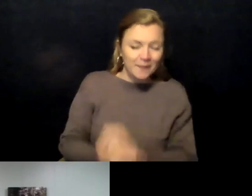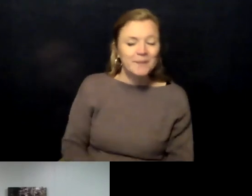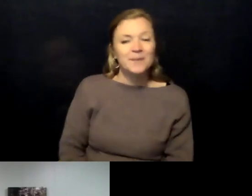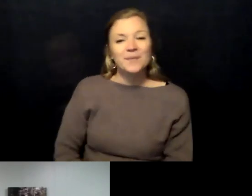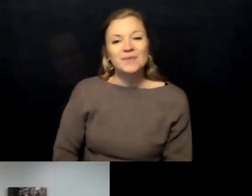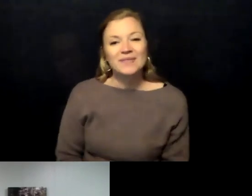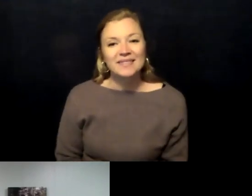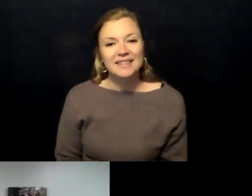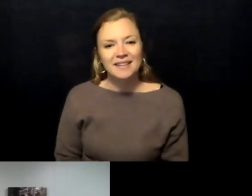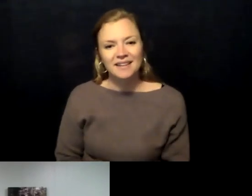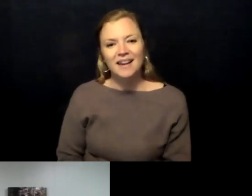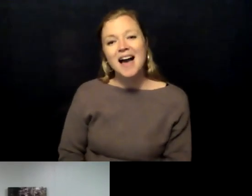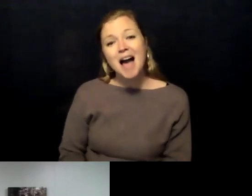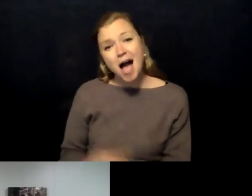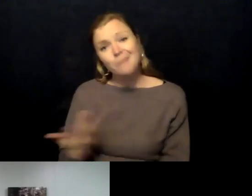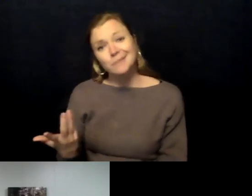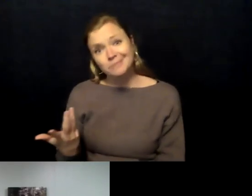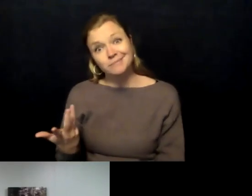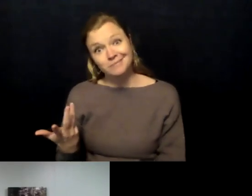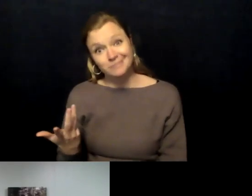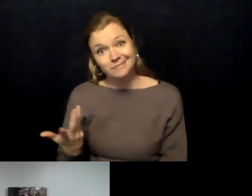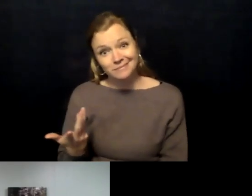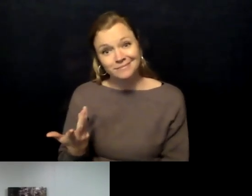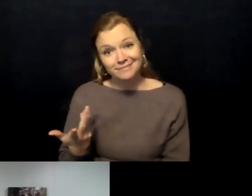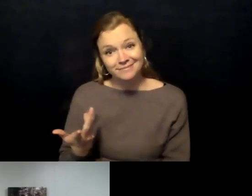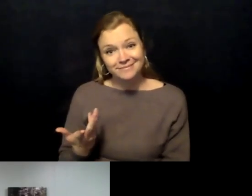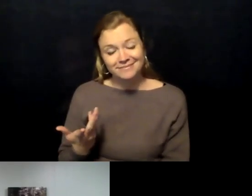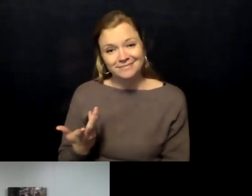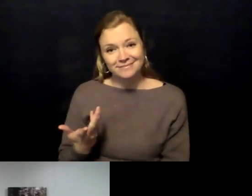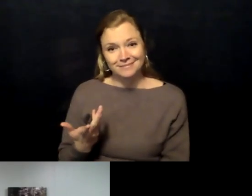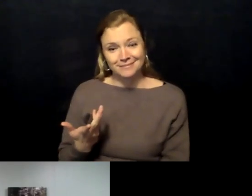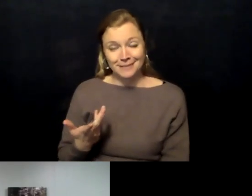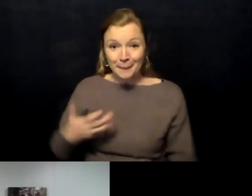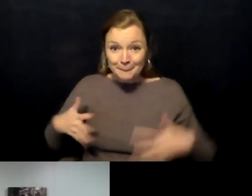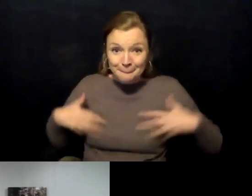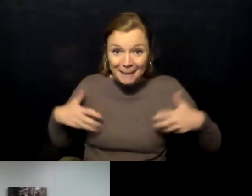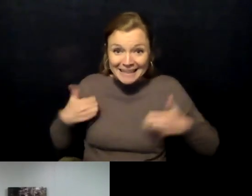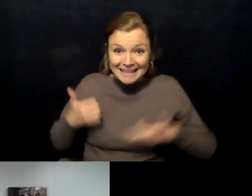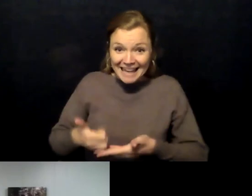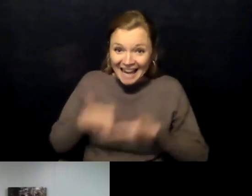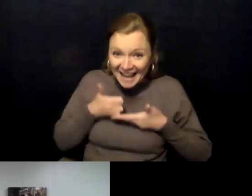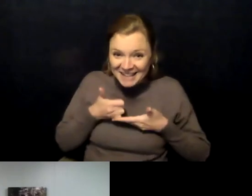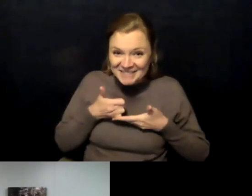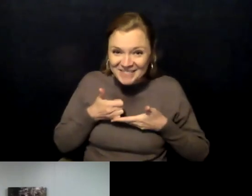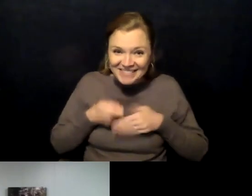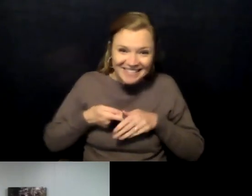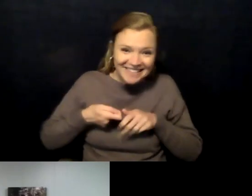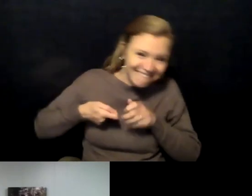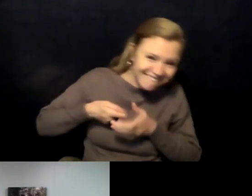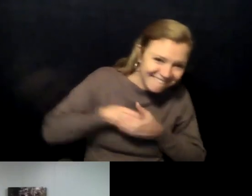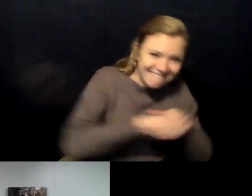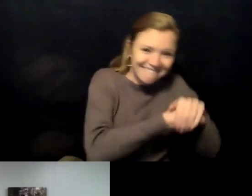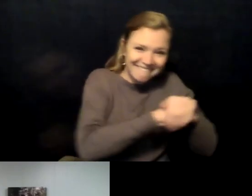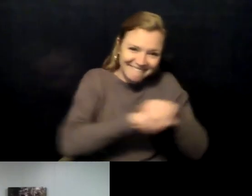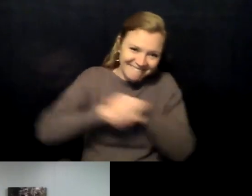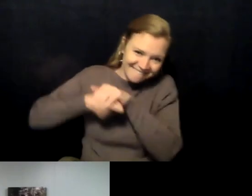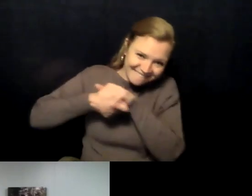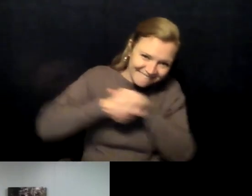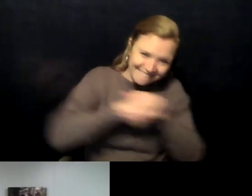that was pretty- that was having the monkey help